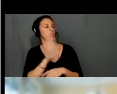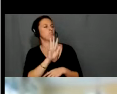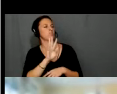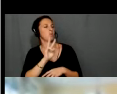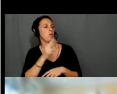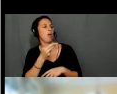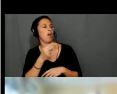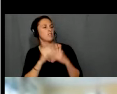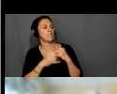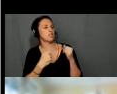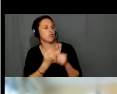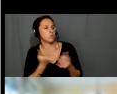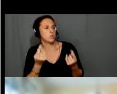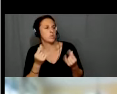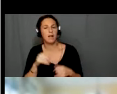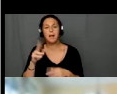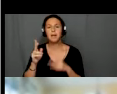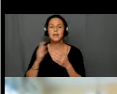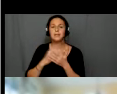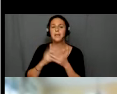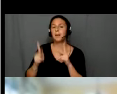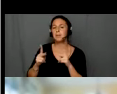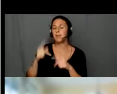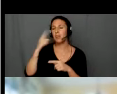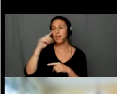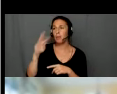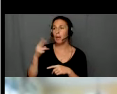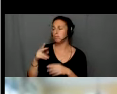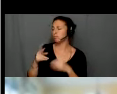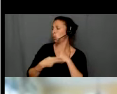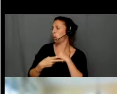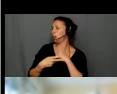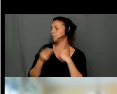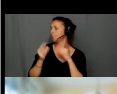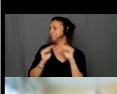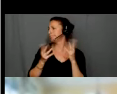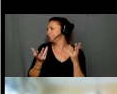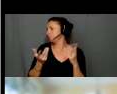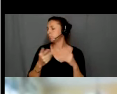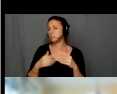I think sometimes people think of warehousing is just storage where we, you know, have goods sit for a while.